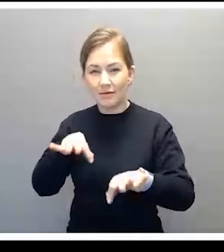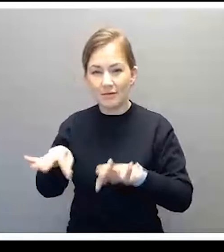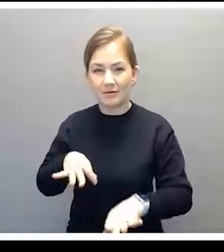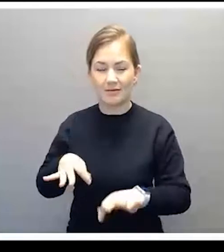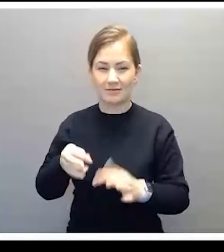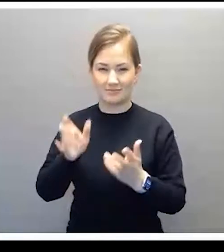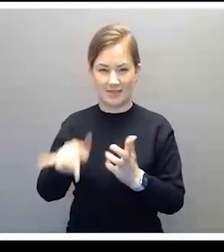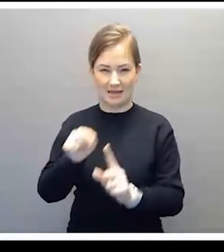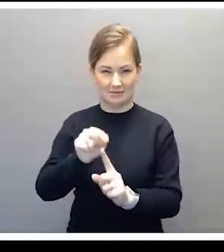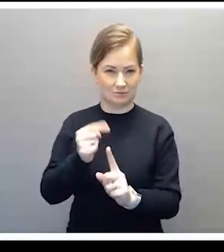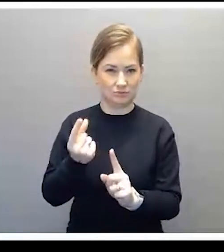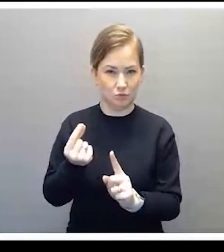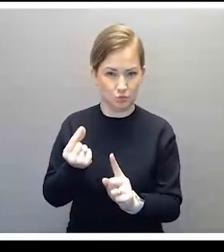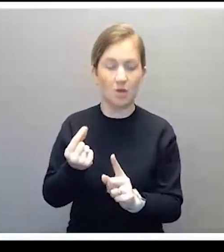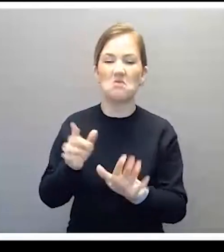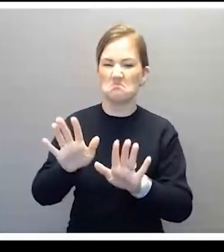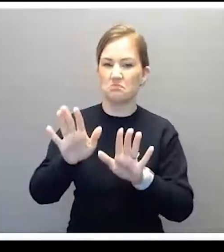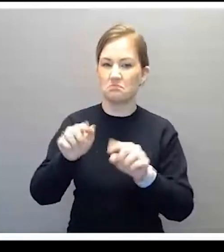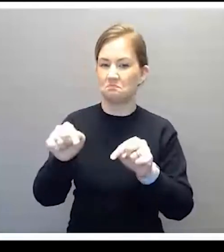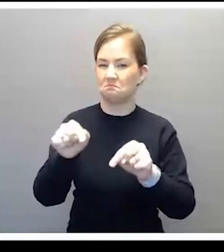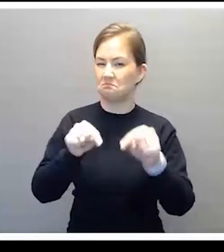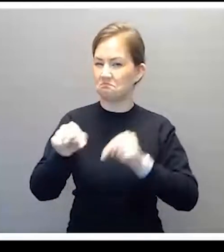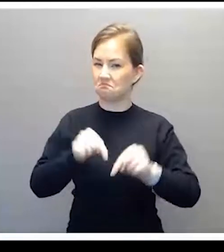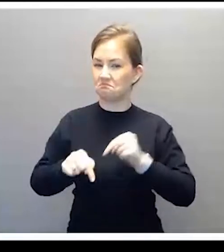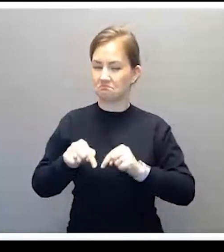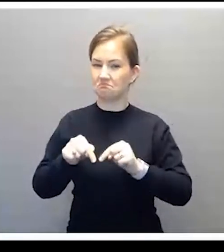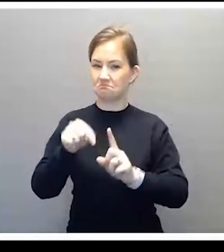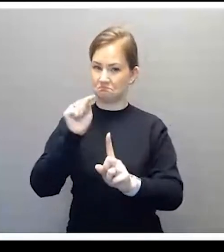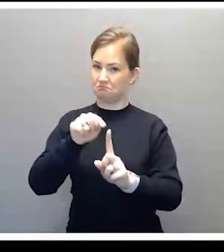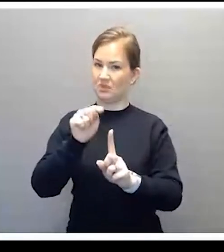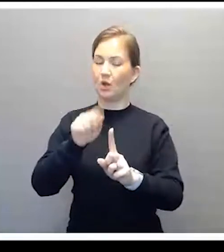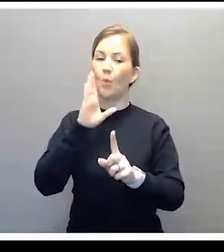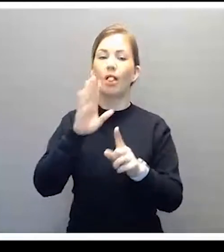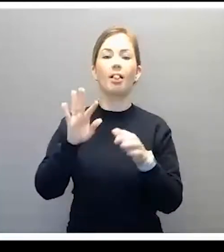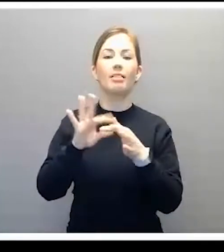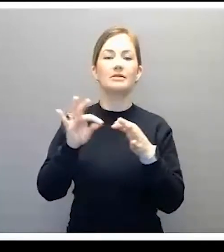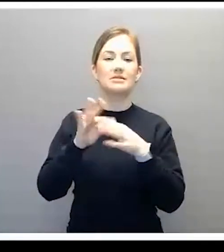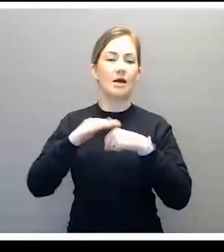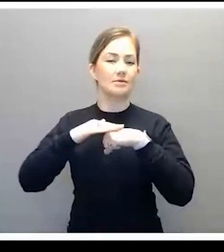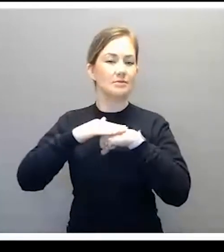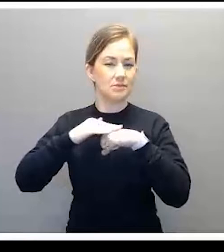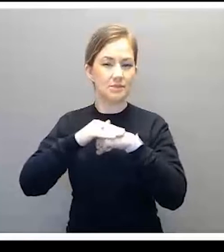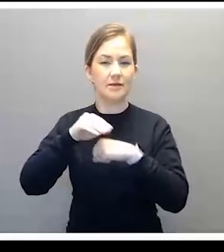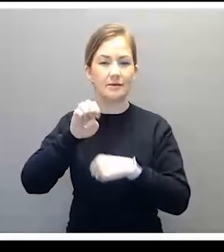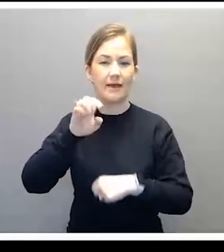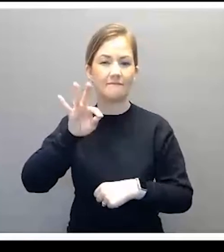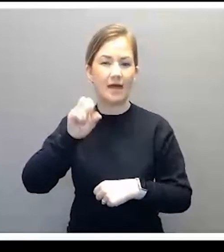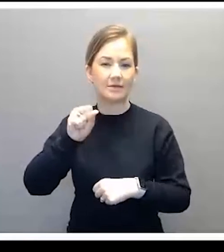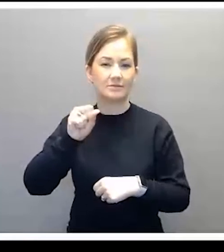the pre-announcement of EFS replication, let's roll back a second. And let's just talk about EFS for a second,